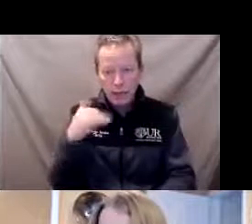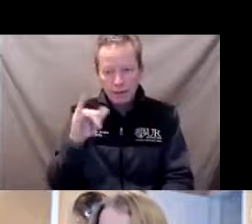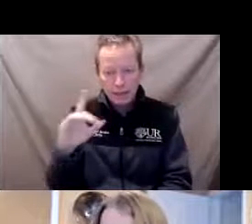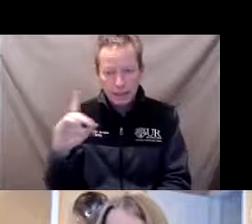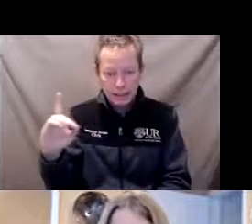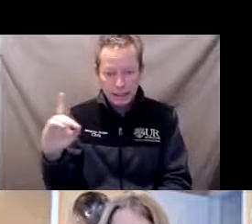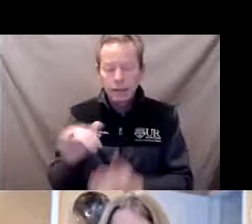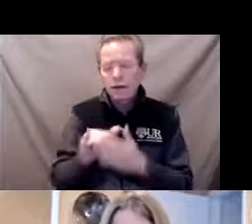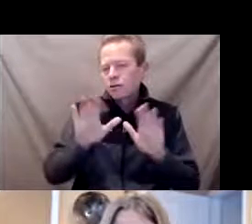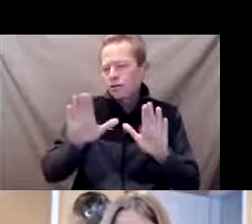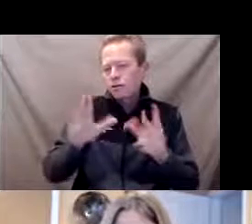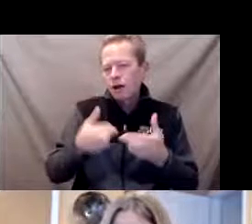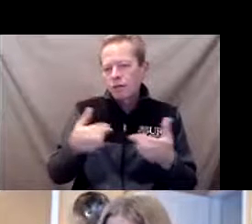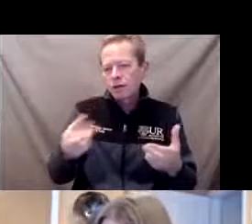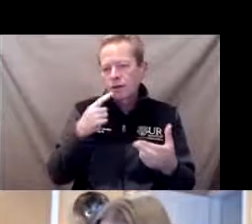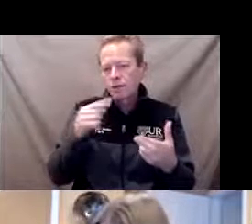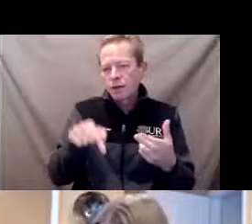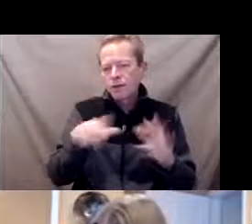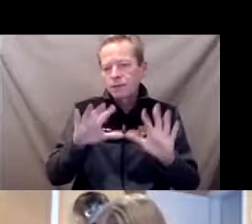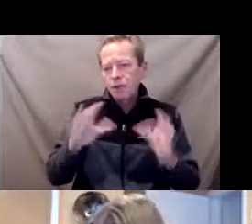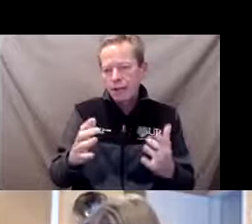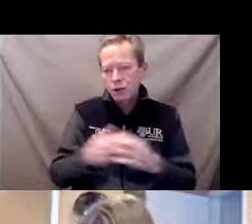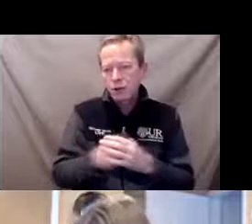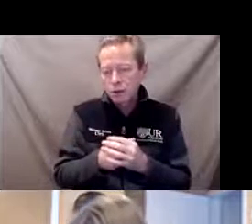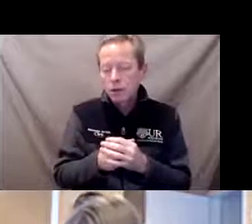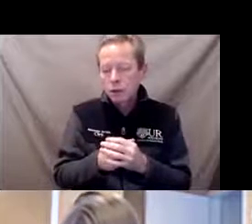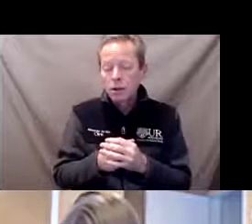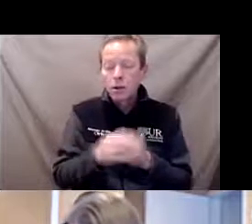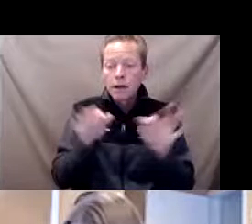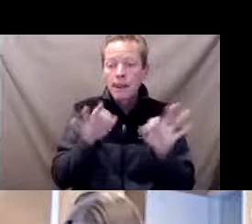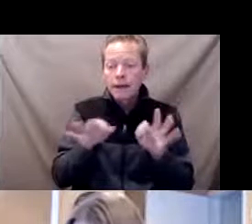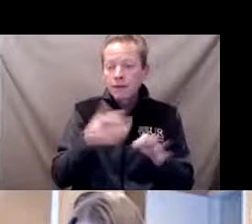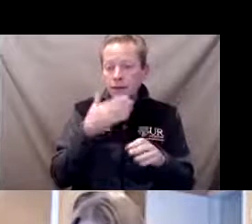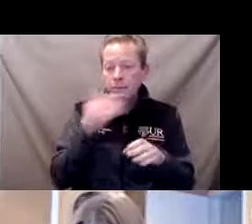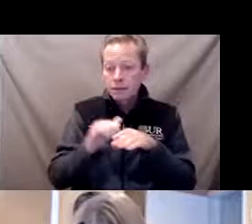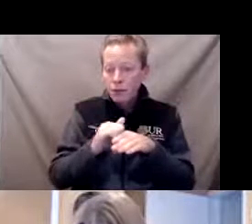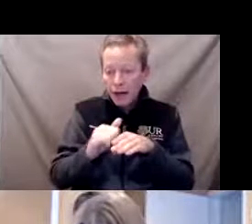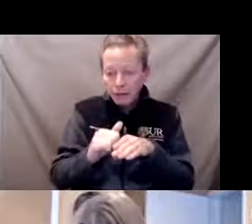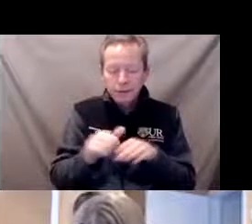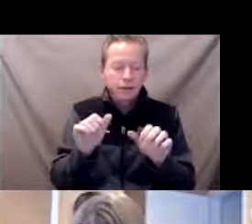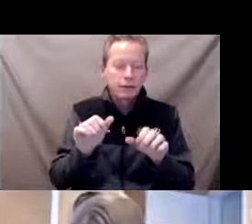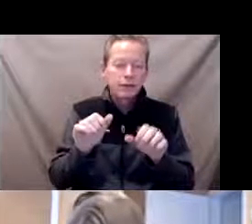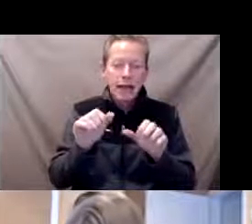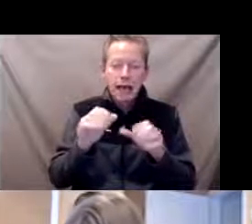great resource for this population they define best practices that can be used by organizations